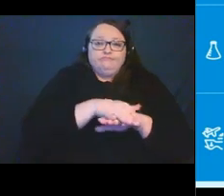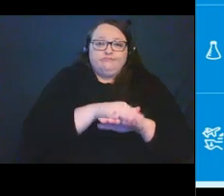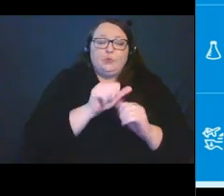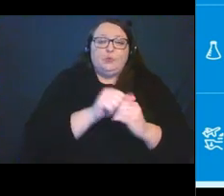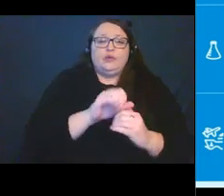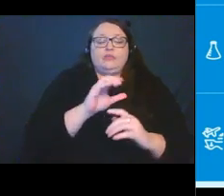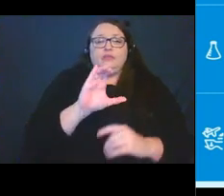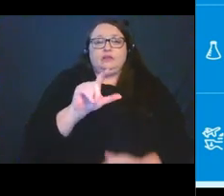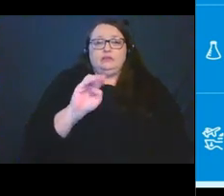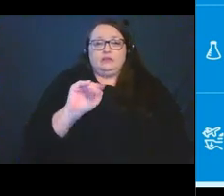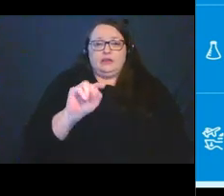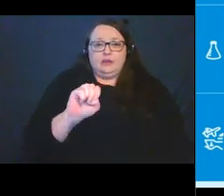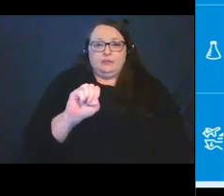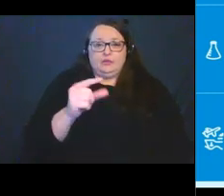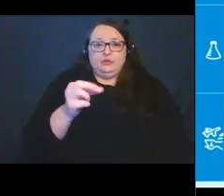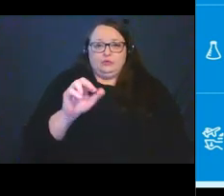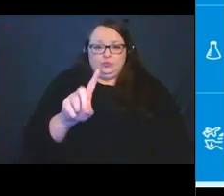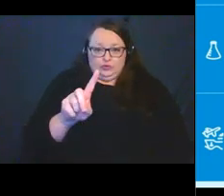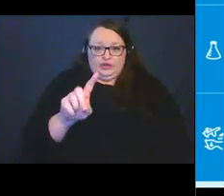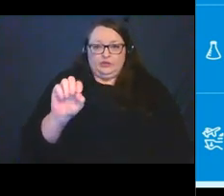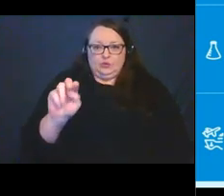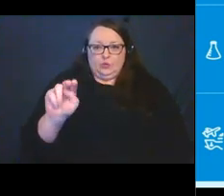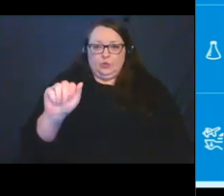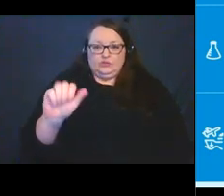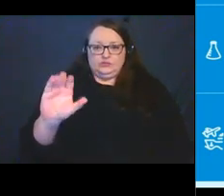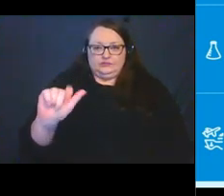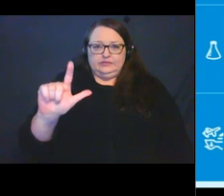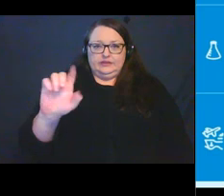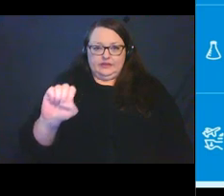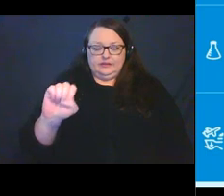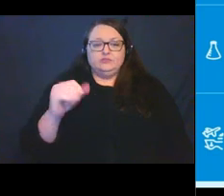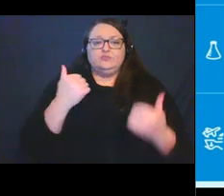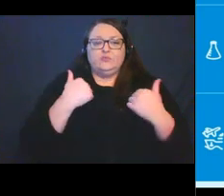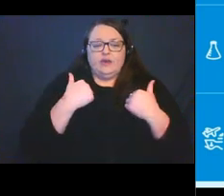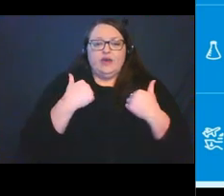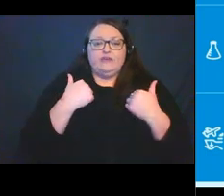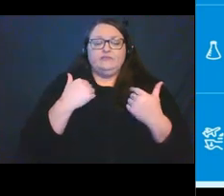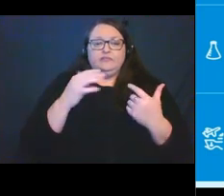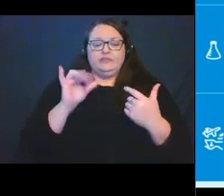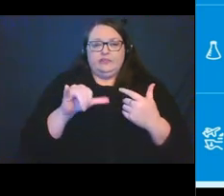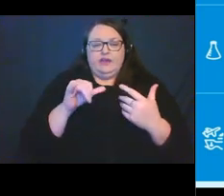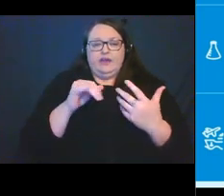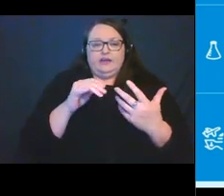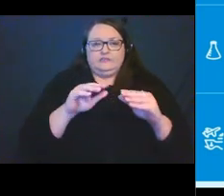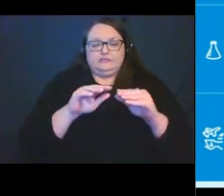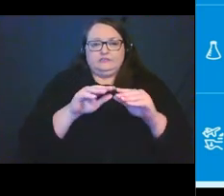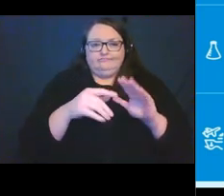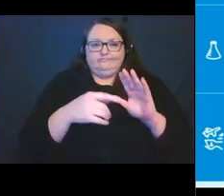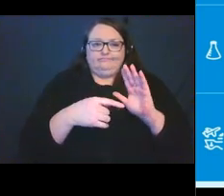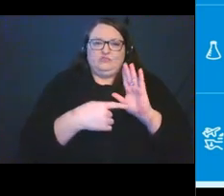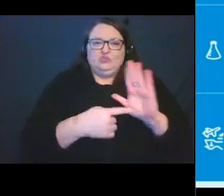scale to get continuous data at 2.5 km resolution. Alright so back to our example. So we now define